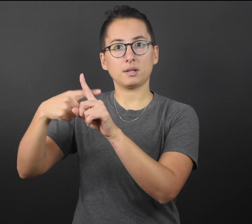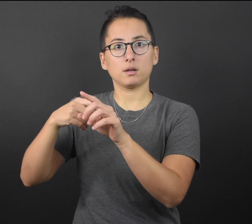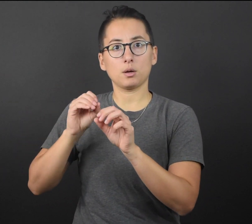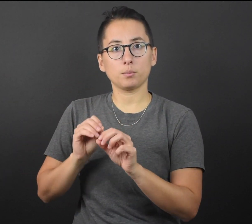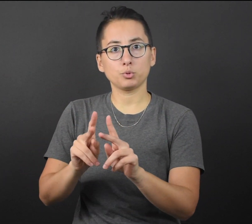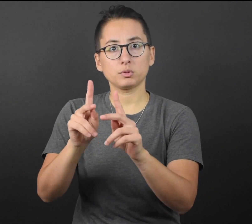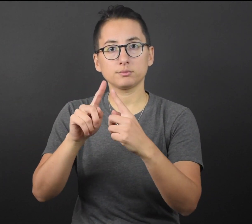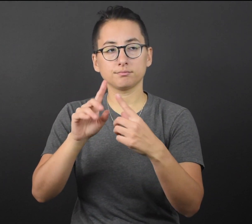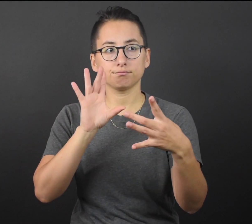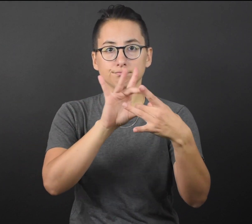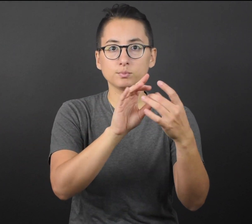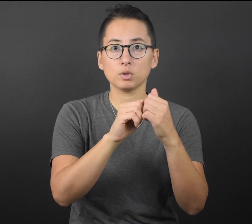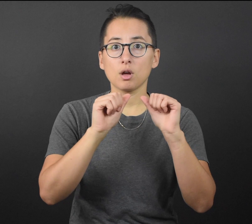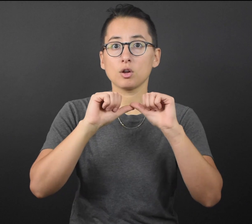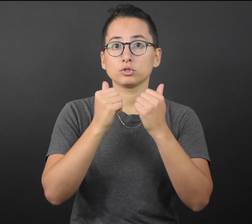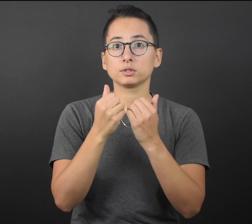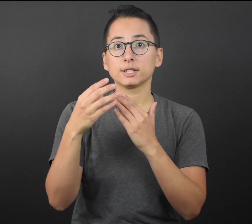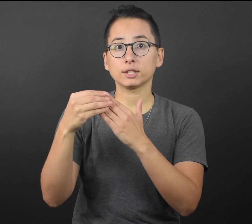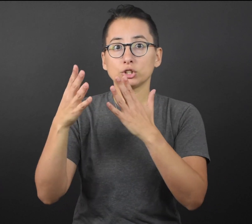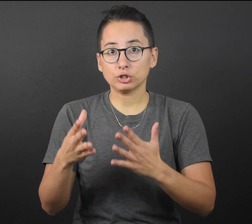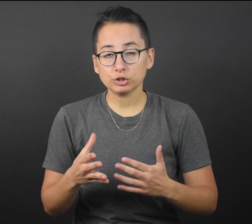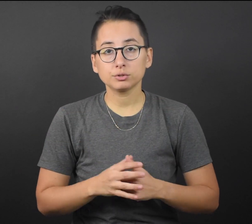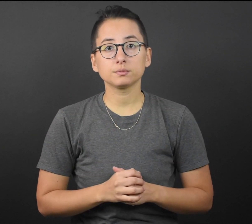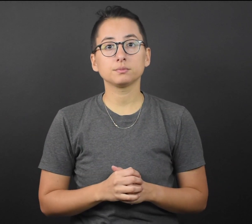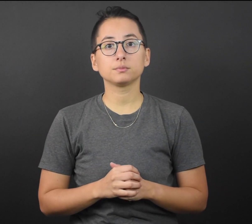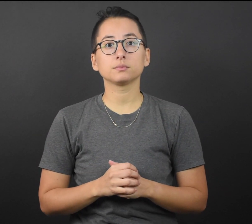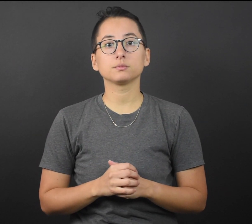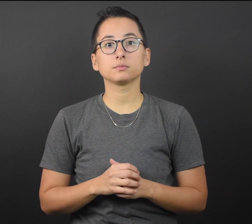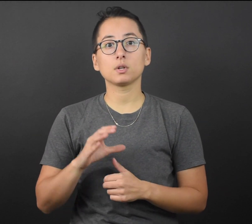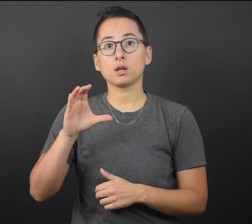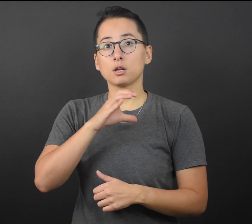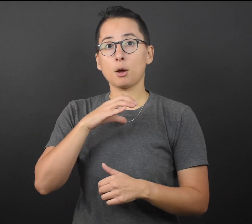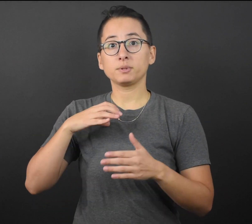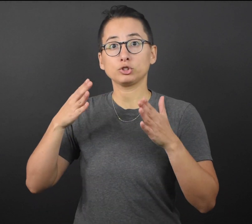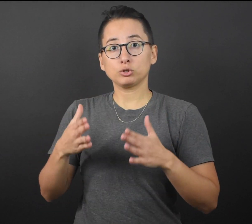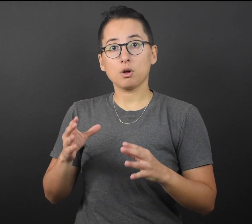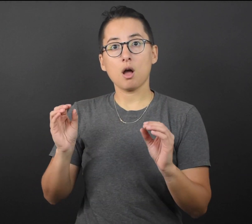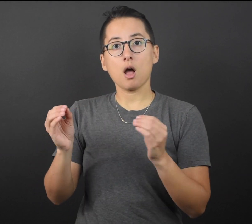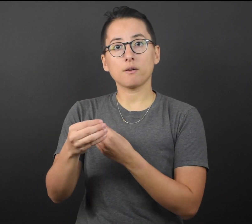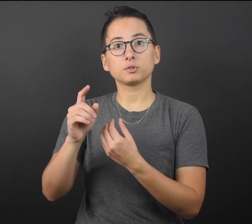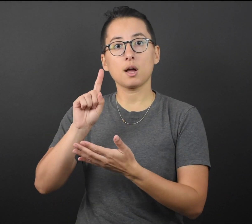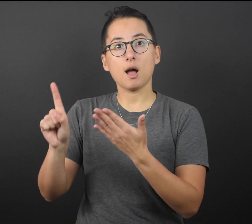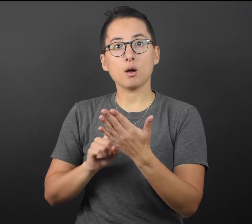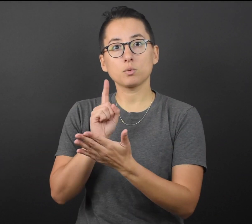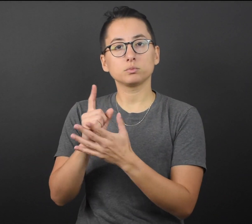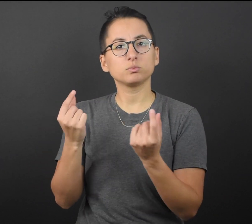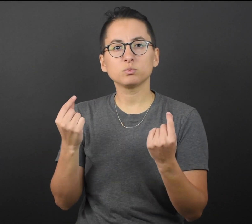The Minnesota Department of Natural Resources is offering a unique monthly opportunity to connect